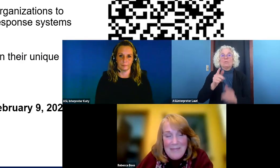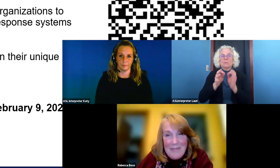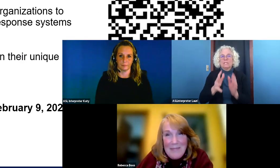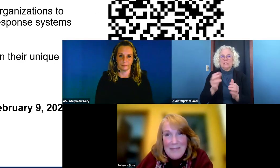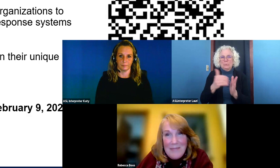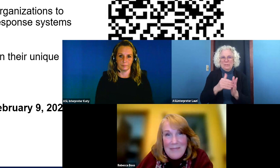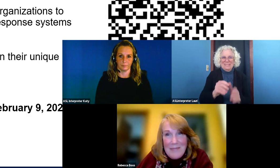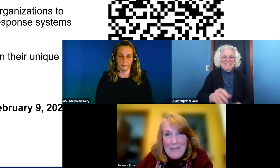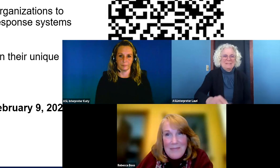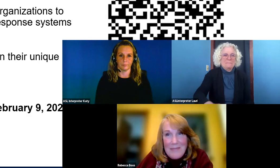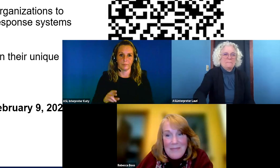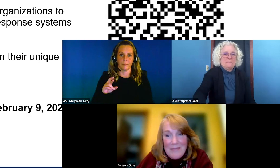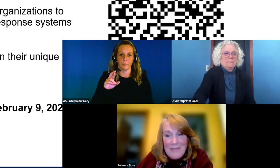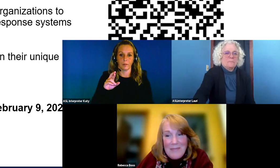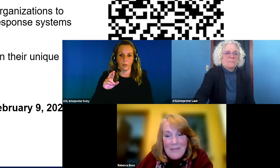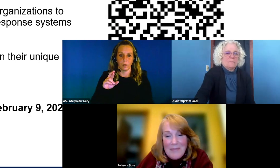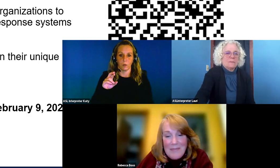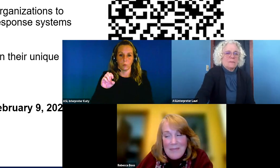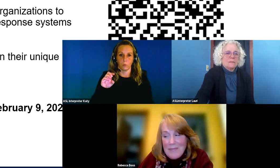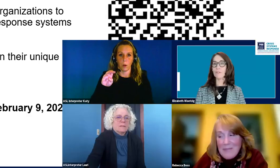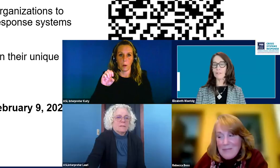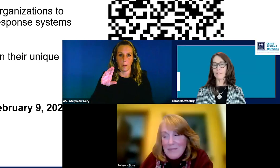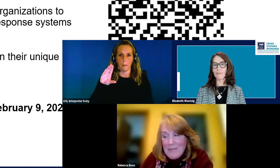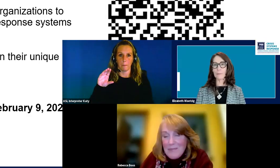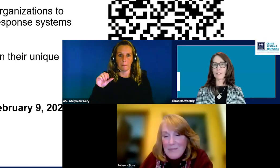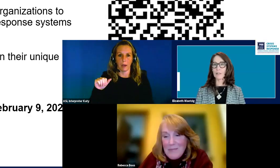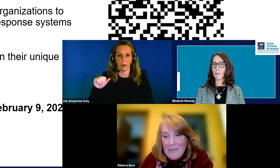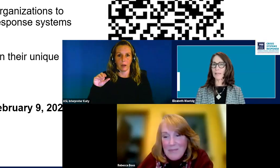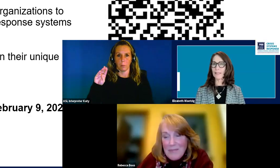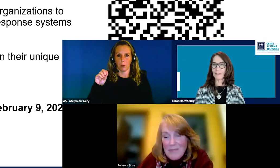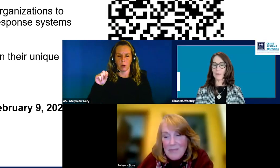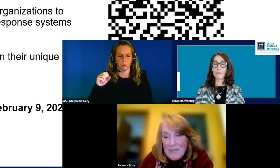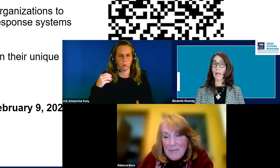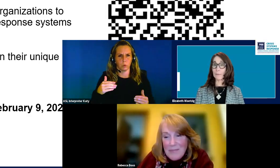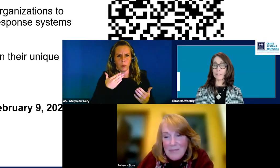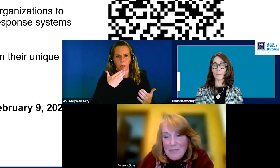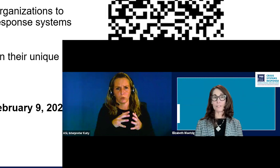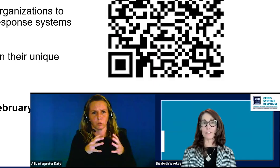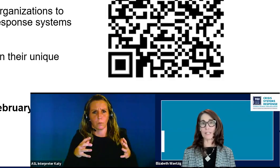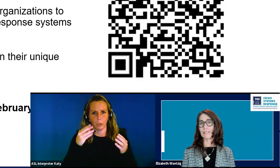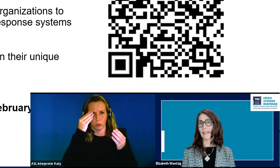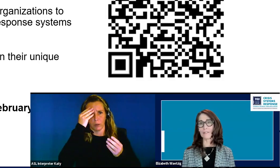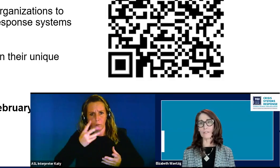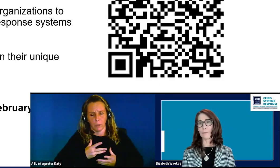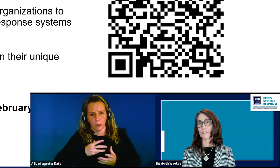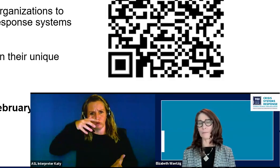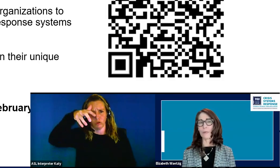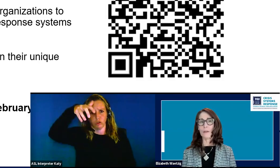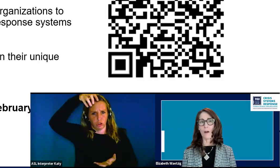Rebecca Black, thank you so much. That was just full of information. And what I think we I really appreciated because I learned so much in